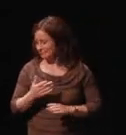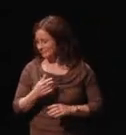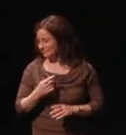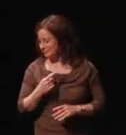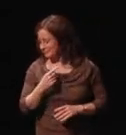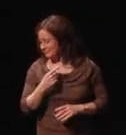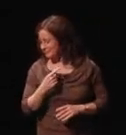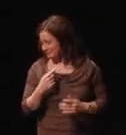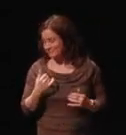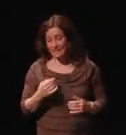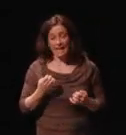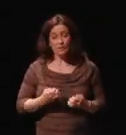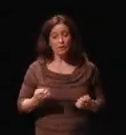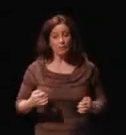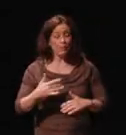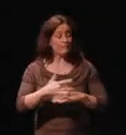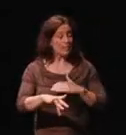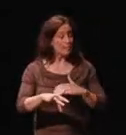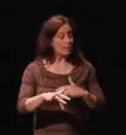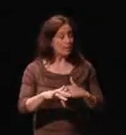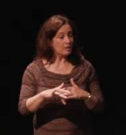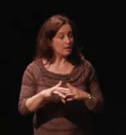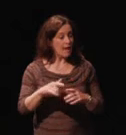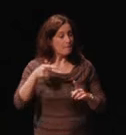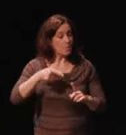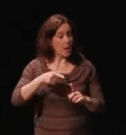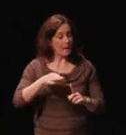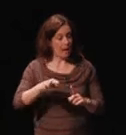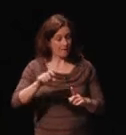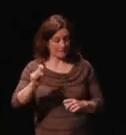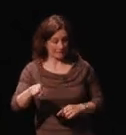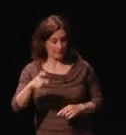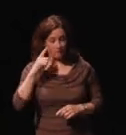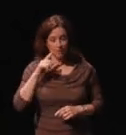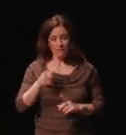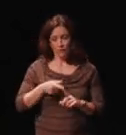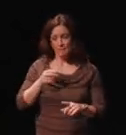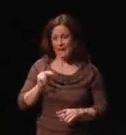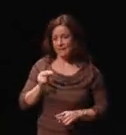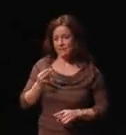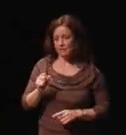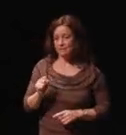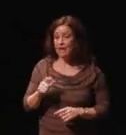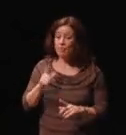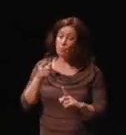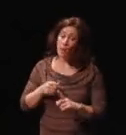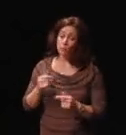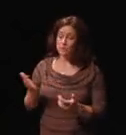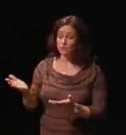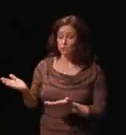The equipment was available at the point of need from the NHS. Really, the point was to get people home and living